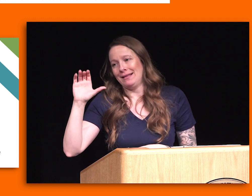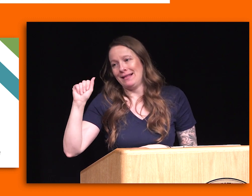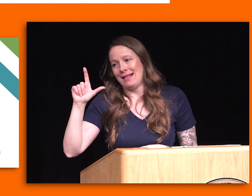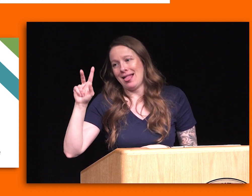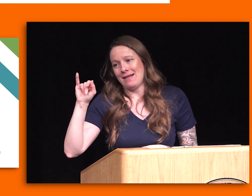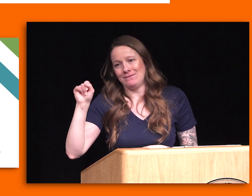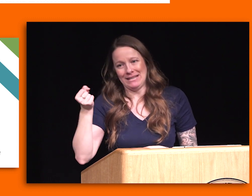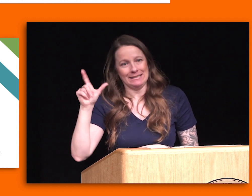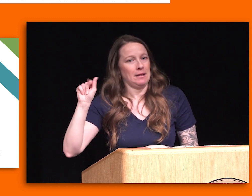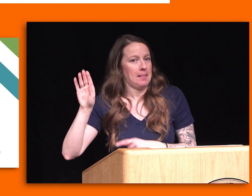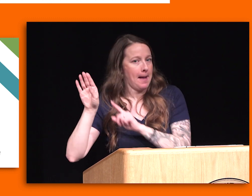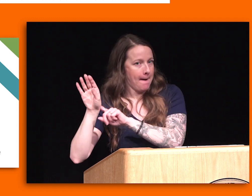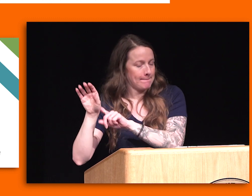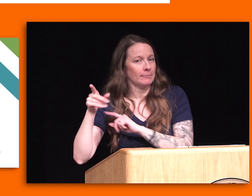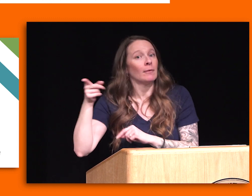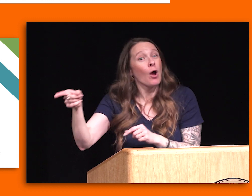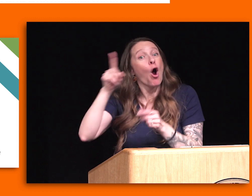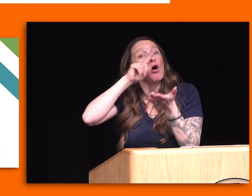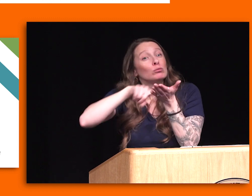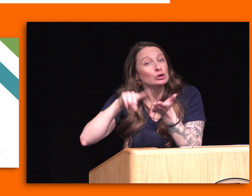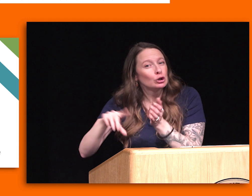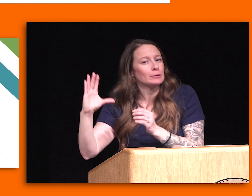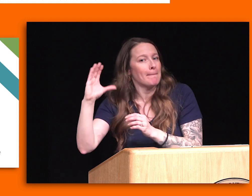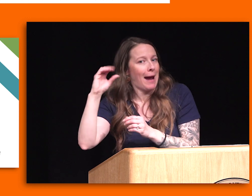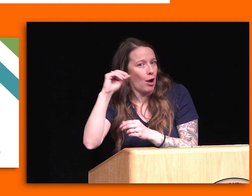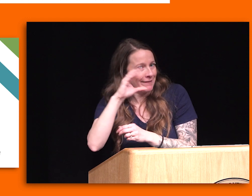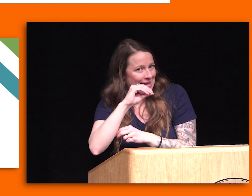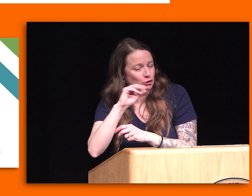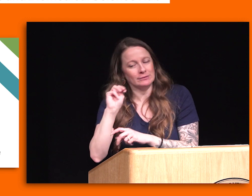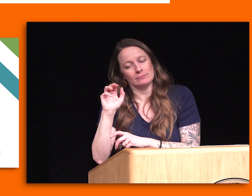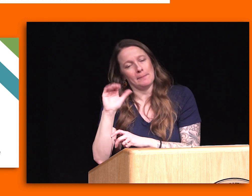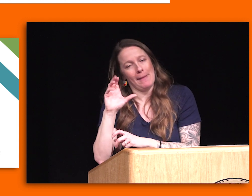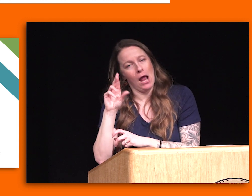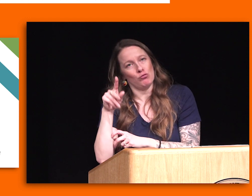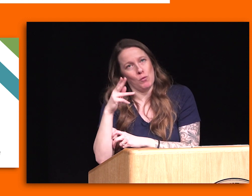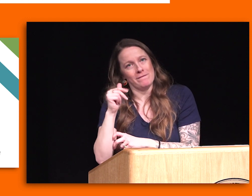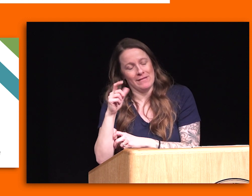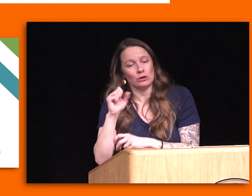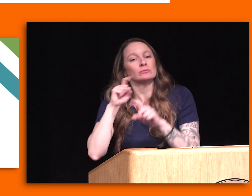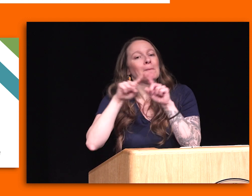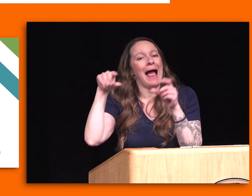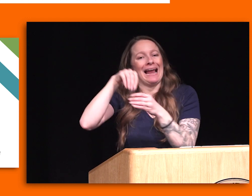And then my third one was with Dr. Laura Calvi. She also studied macrophages,